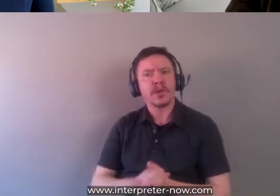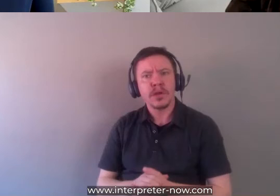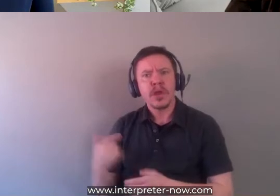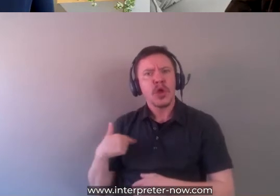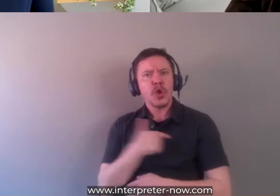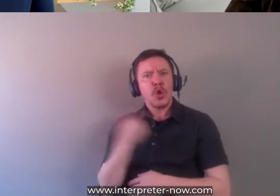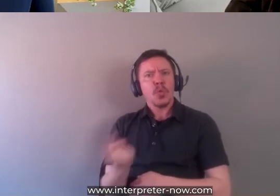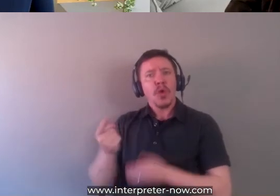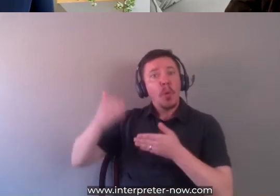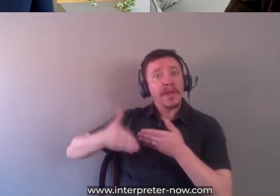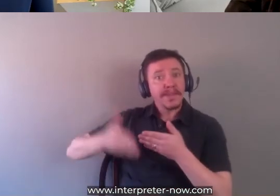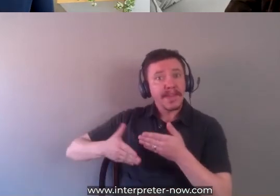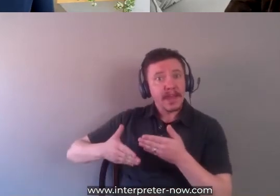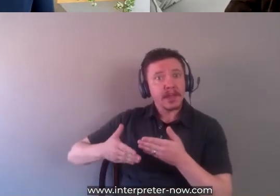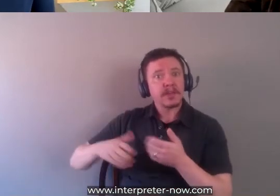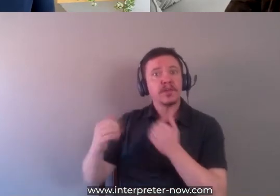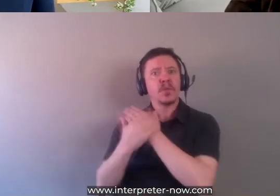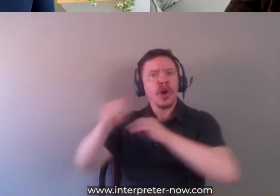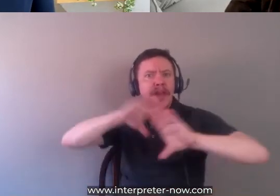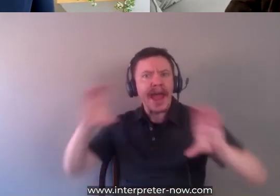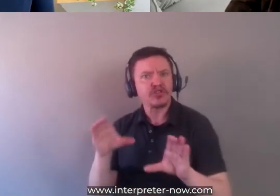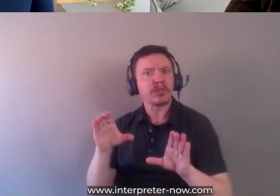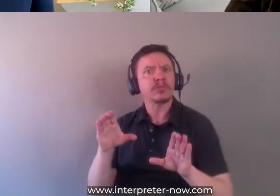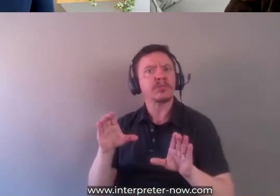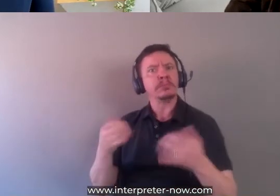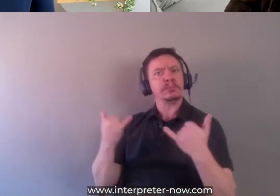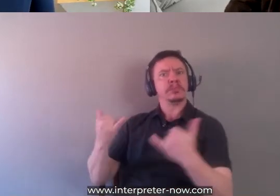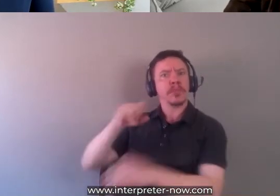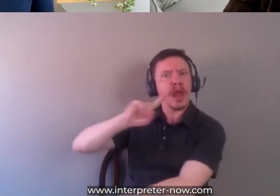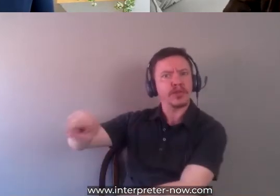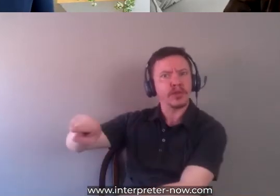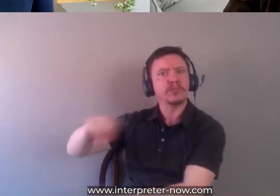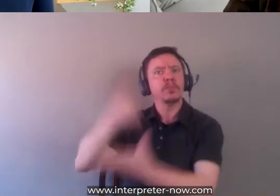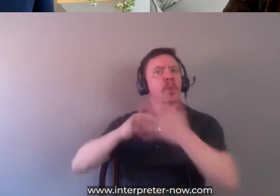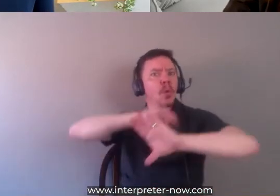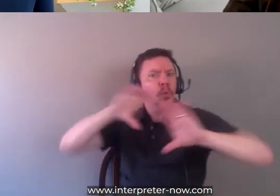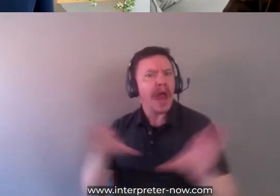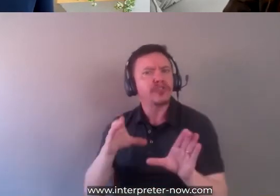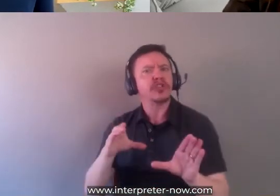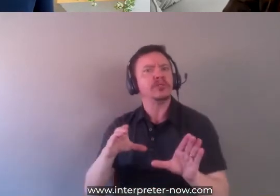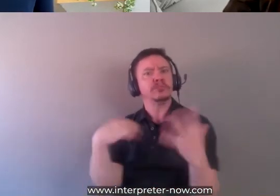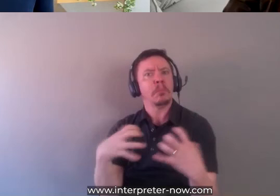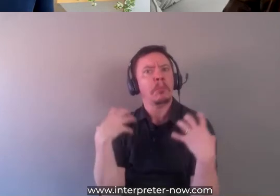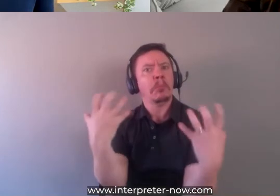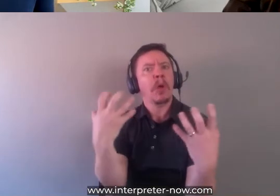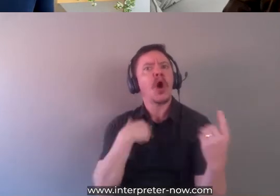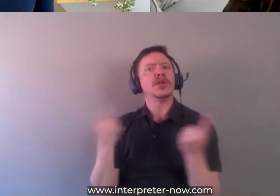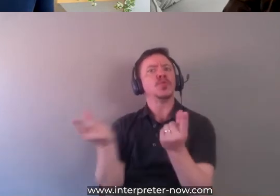end with a call to action. So I want to ask you, what action would you like people to take following our conversation?